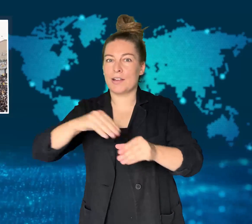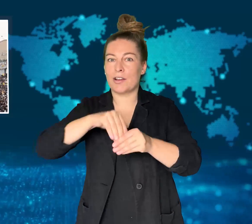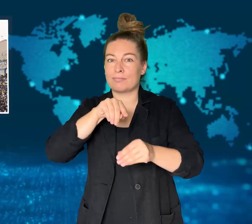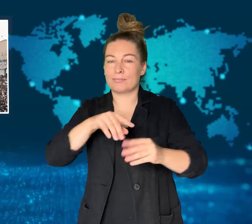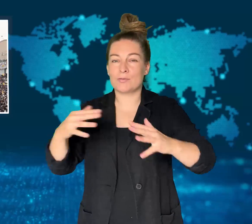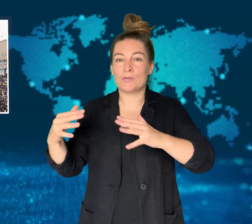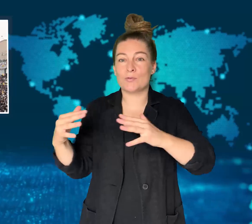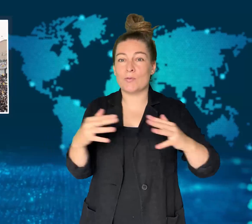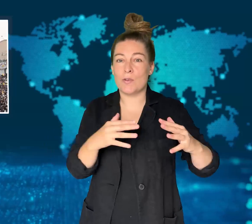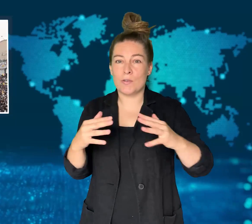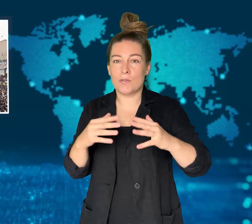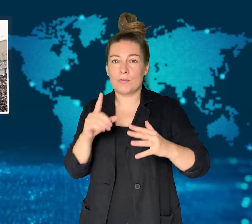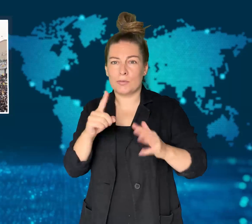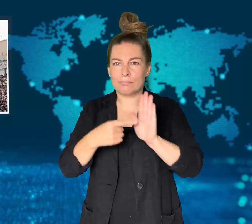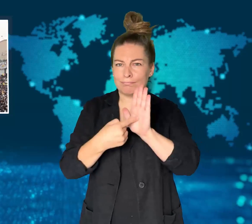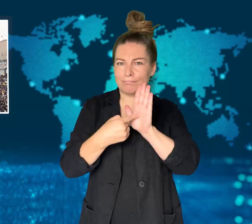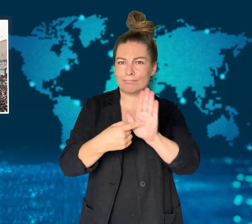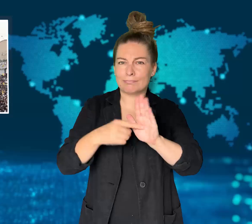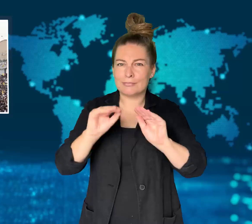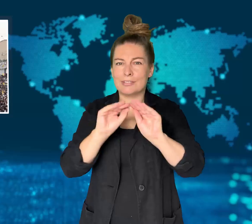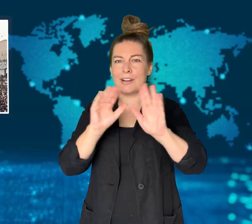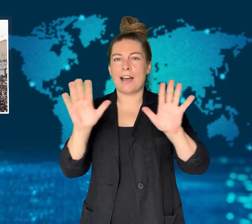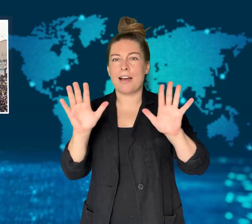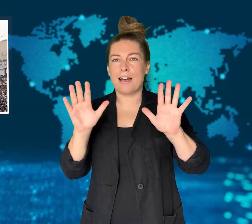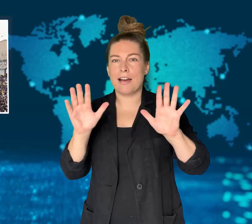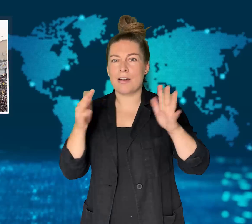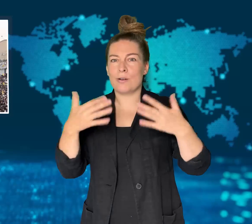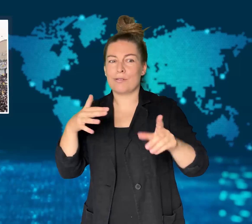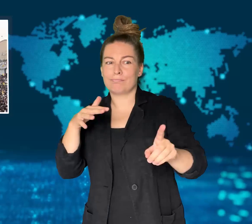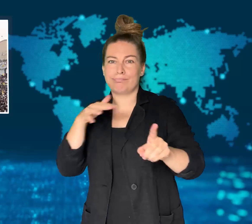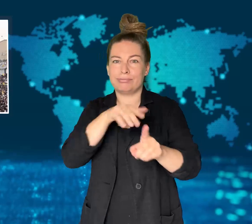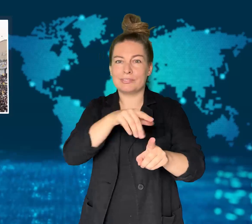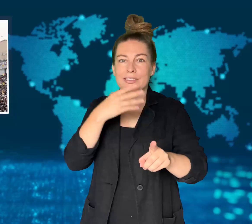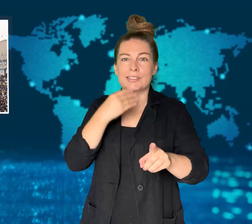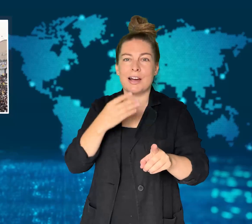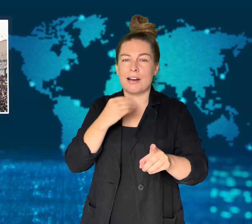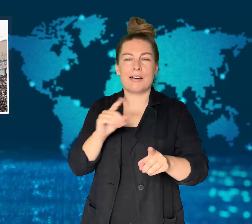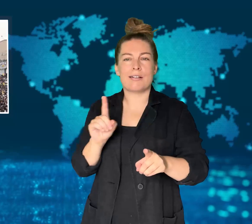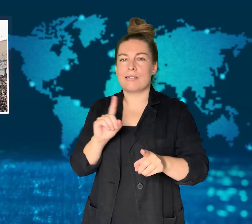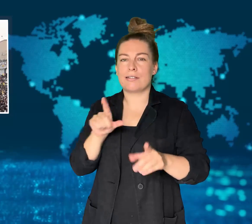Although Iran does not attack Israel directly, it provides backing